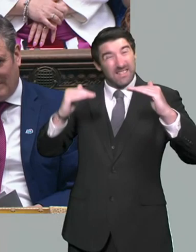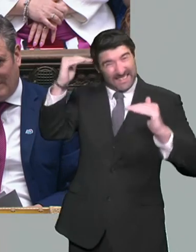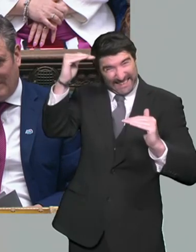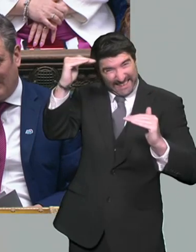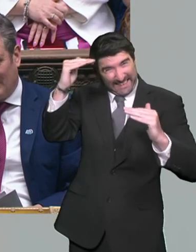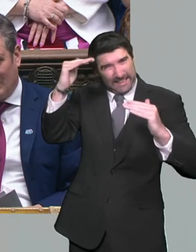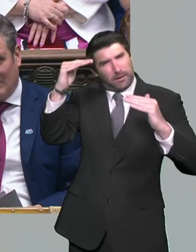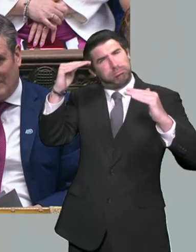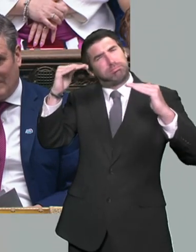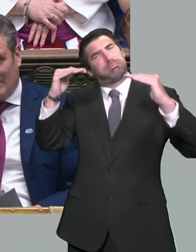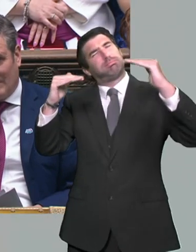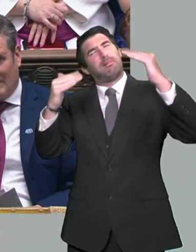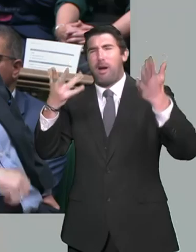lockdown—which he opposed.